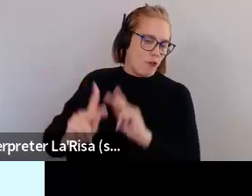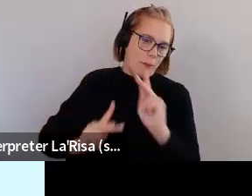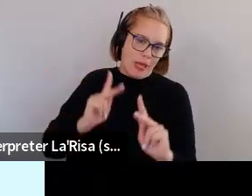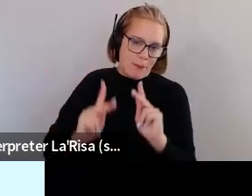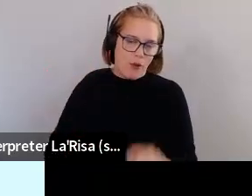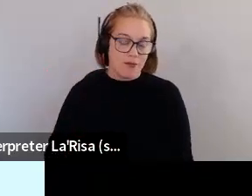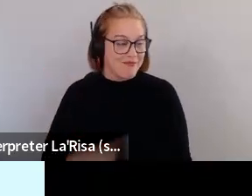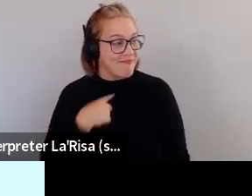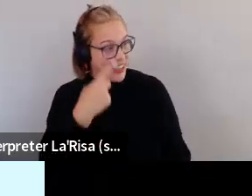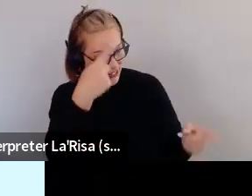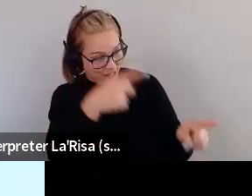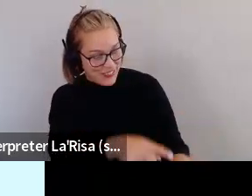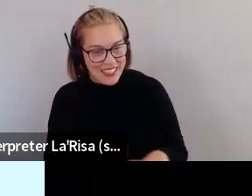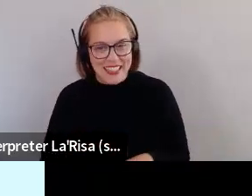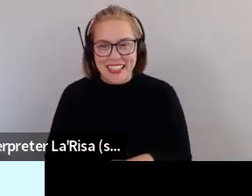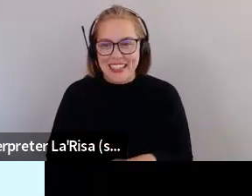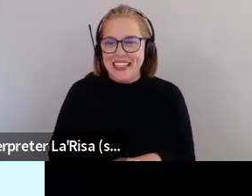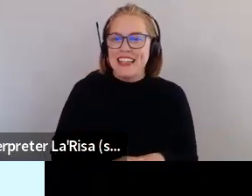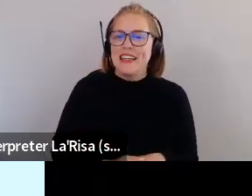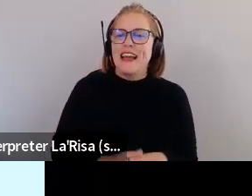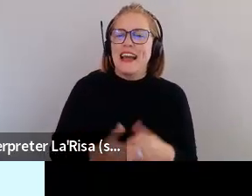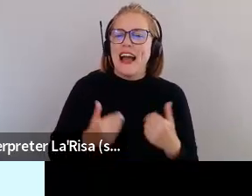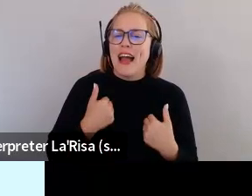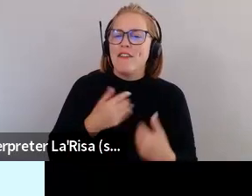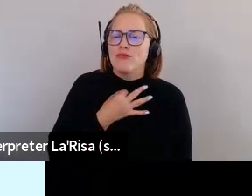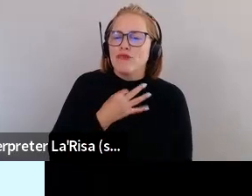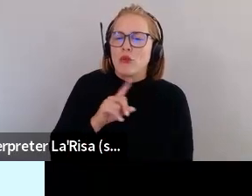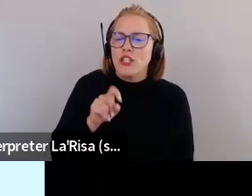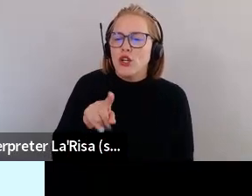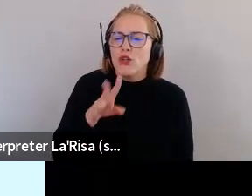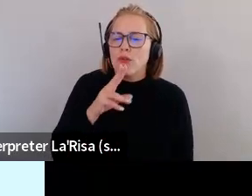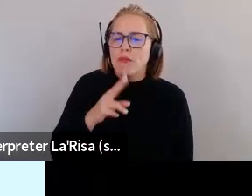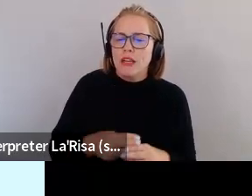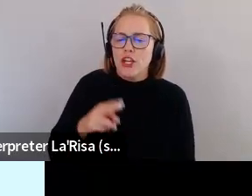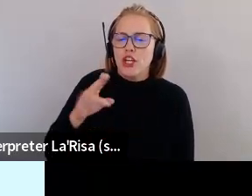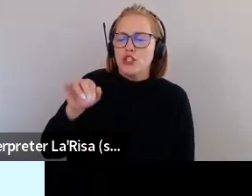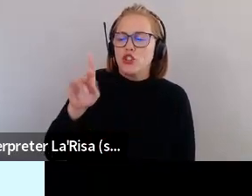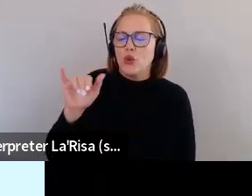: Really wonderful people. Amen.